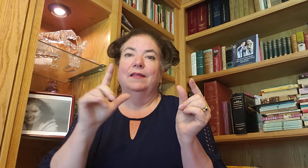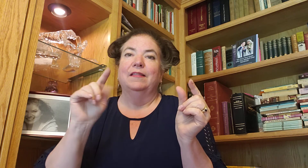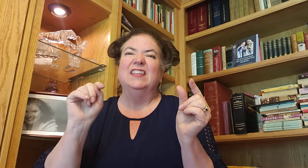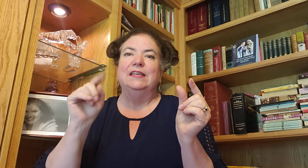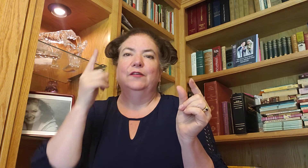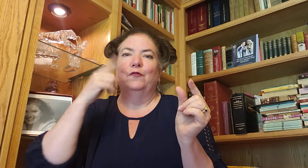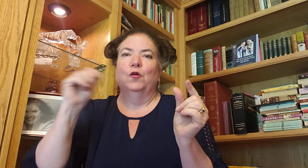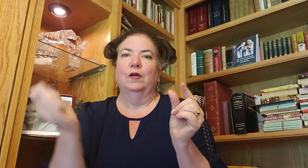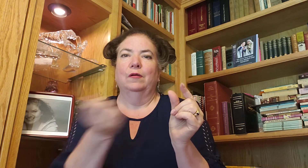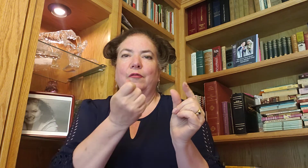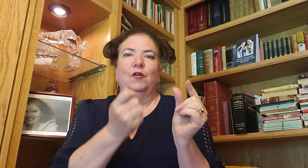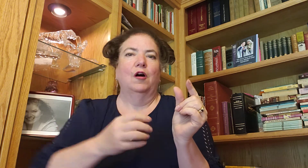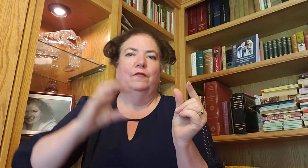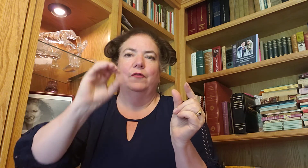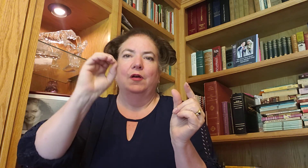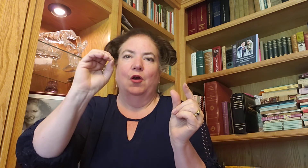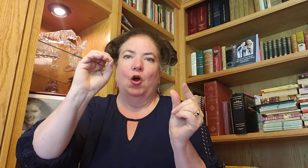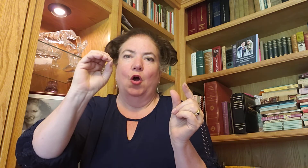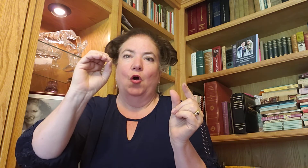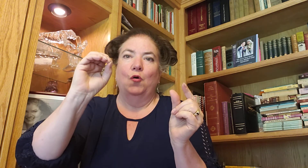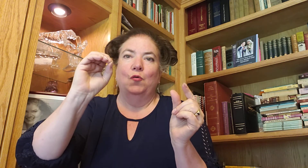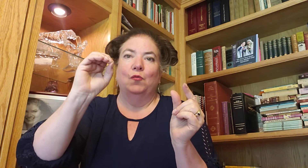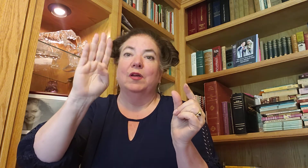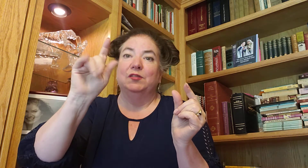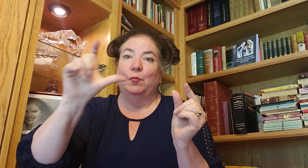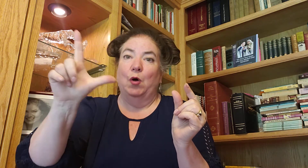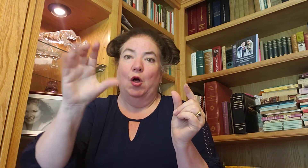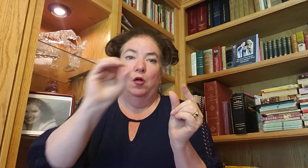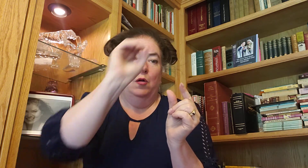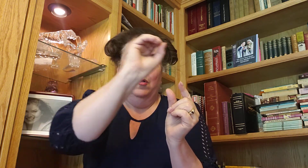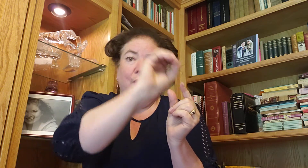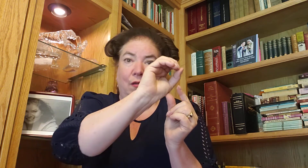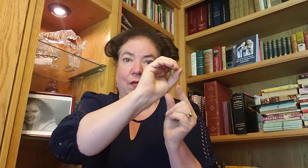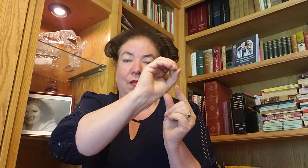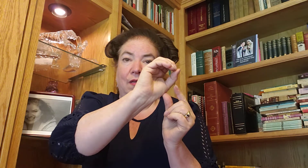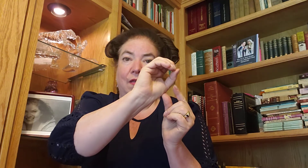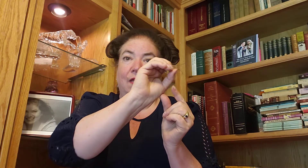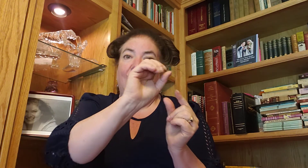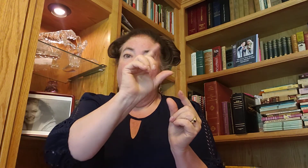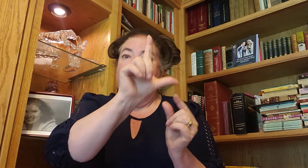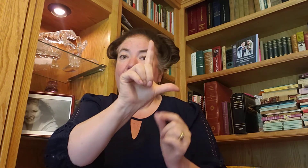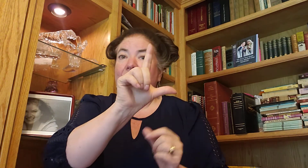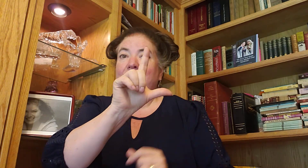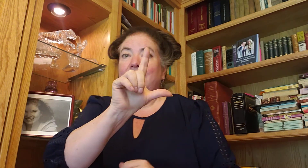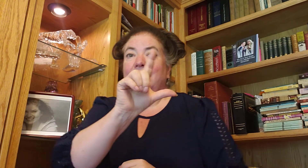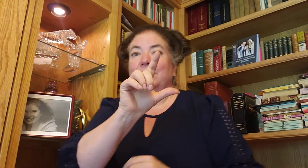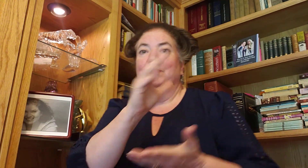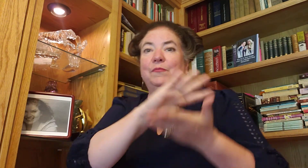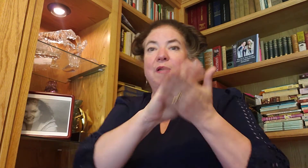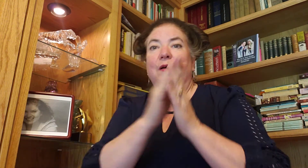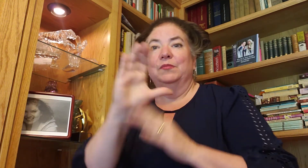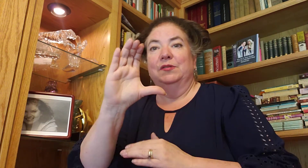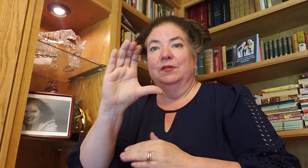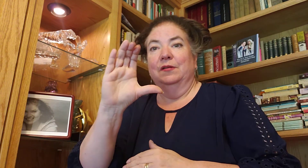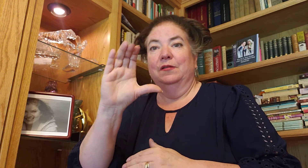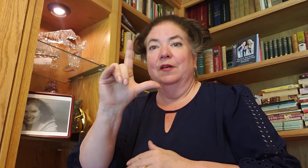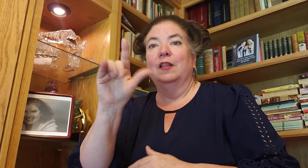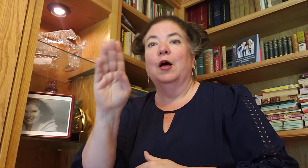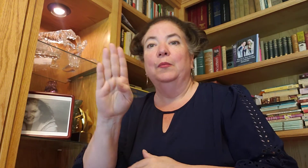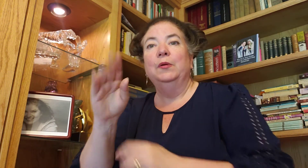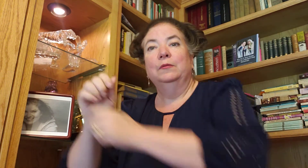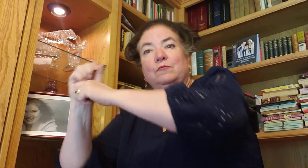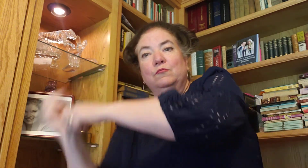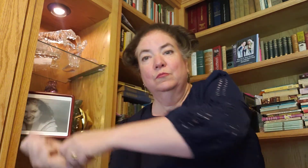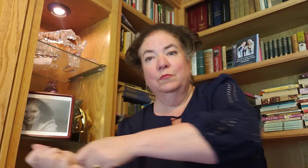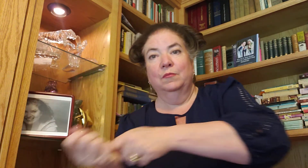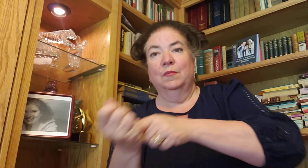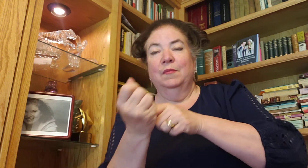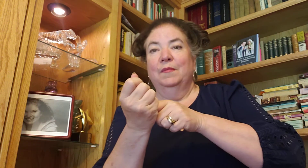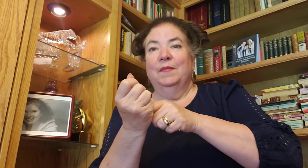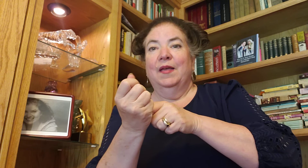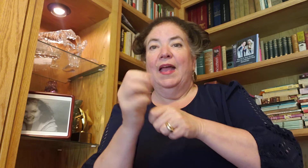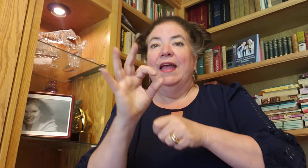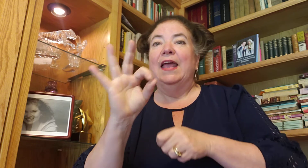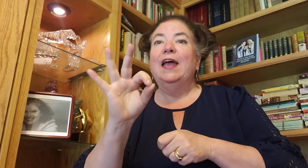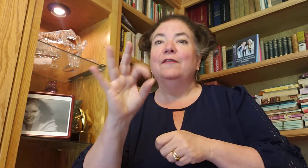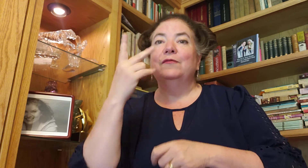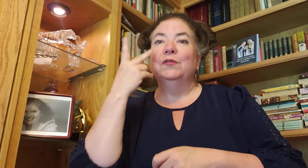the tee for the golf. "O" is the ball, "L" becomes the club, and "F" you